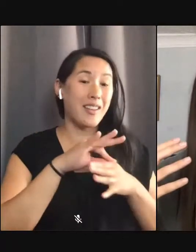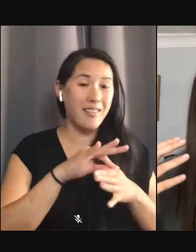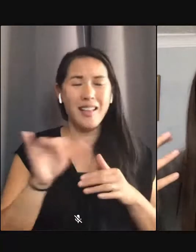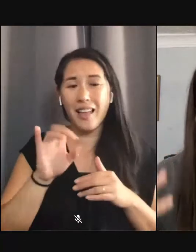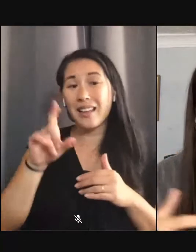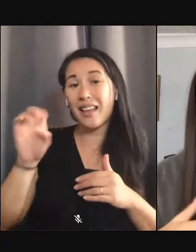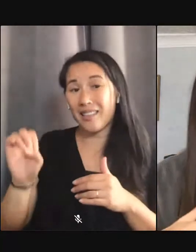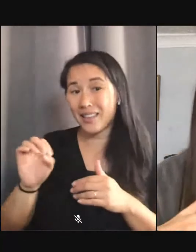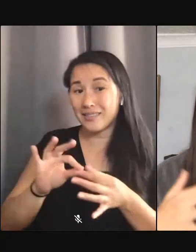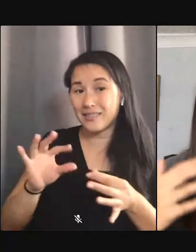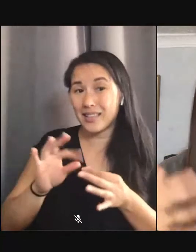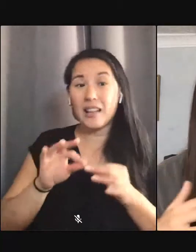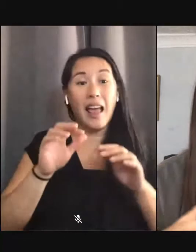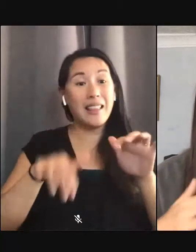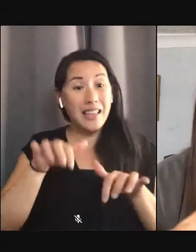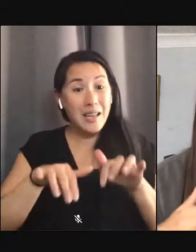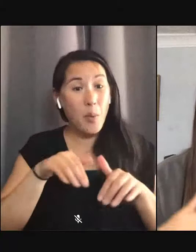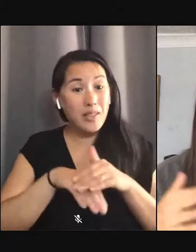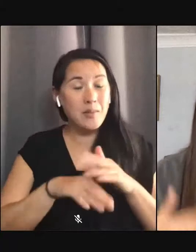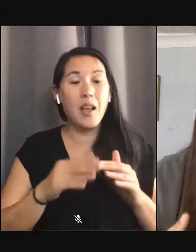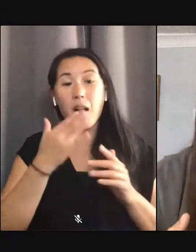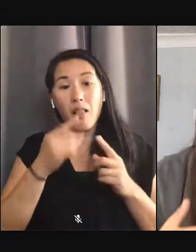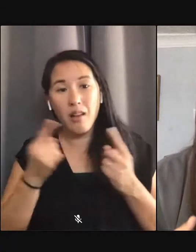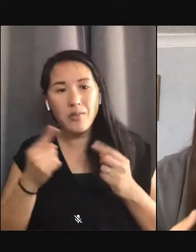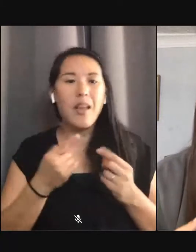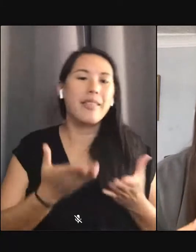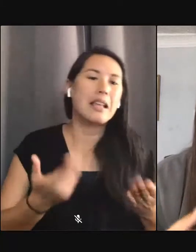the the keyboard accessibility color contrast things that you know are best practices things